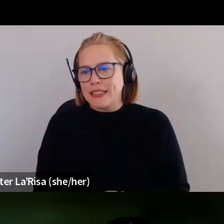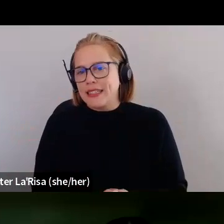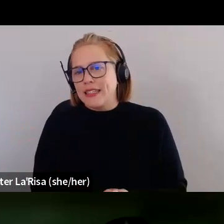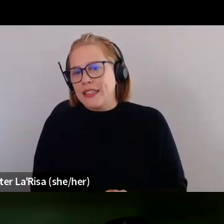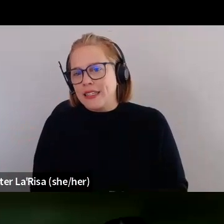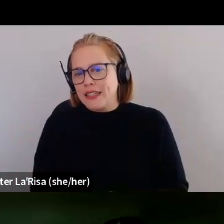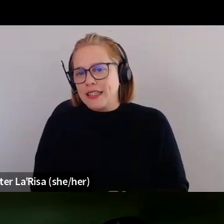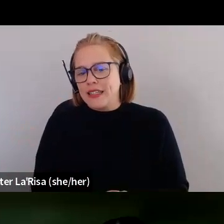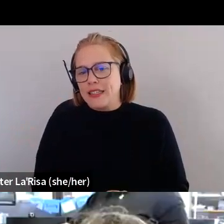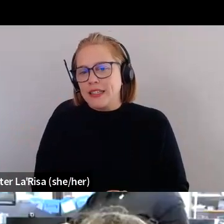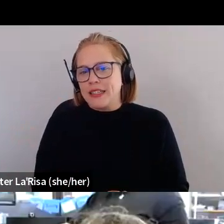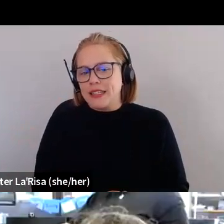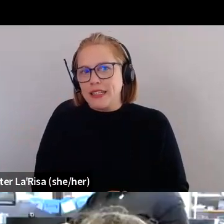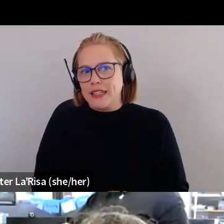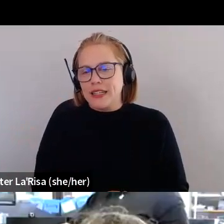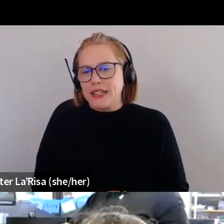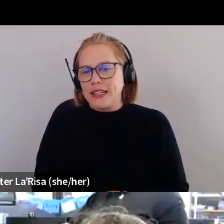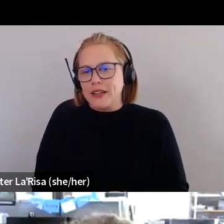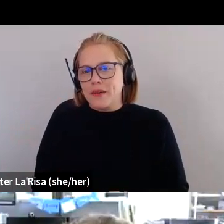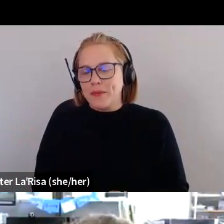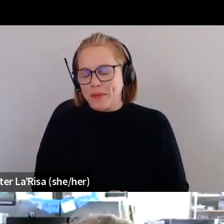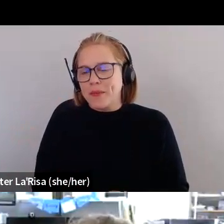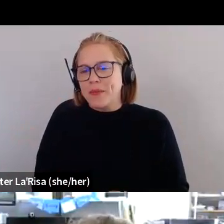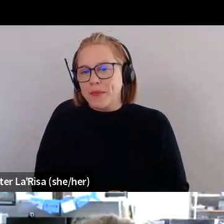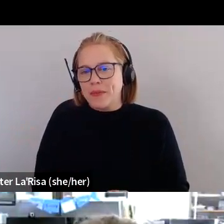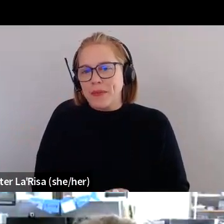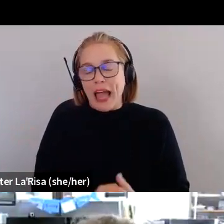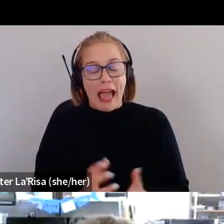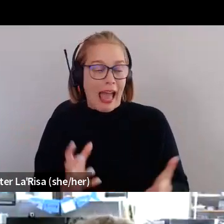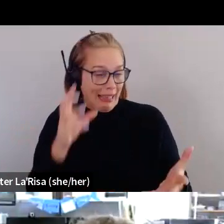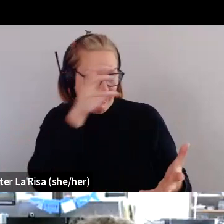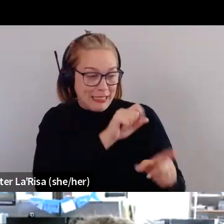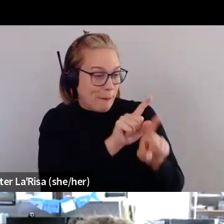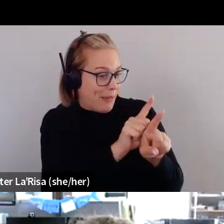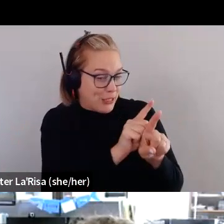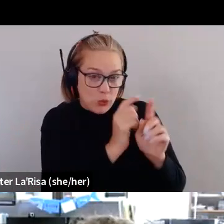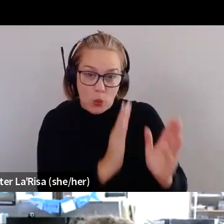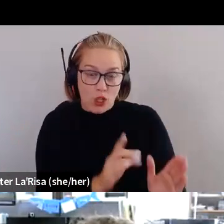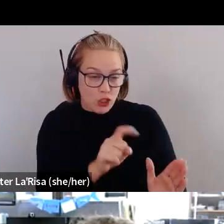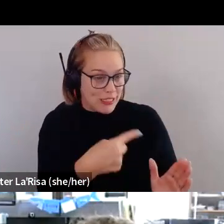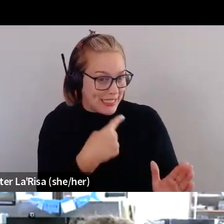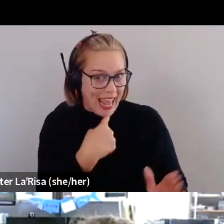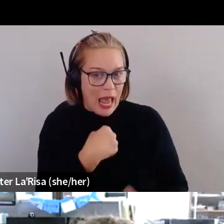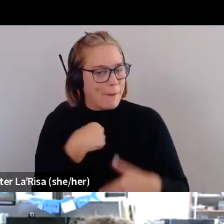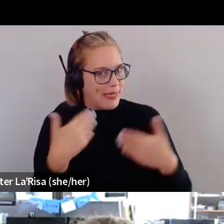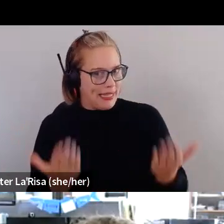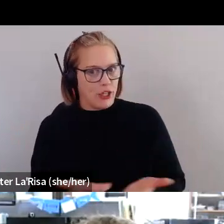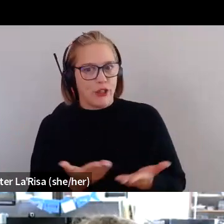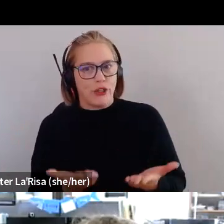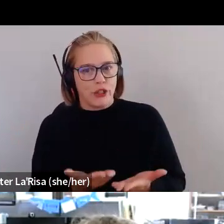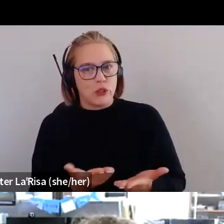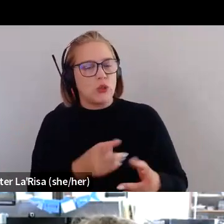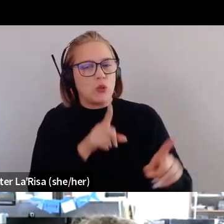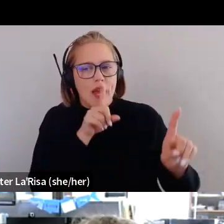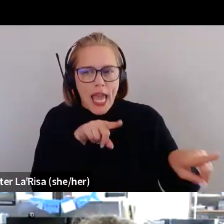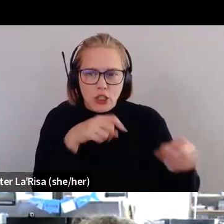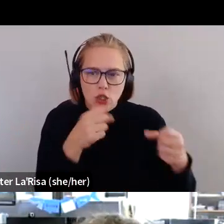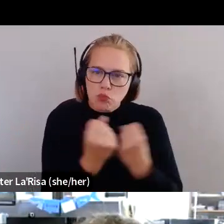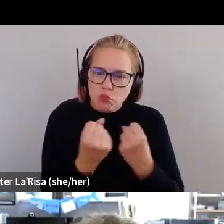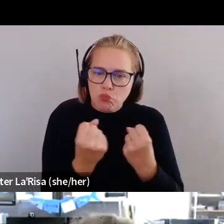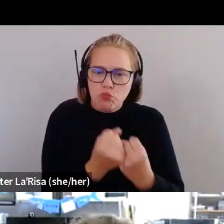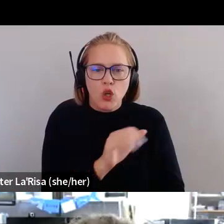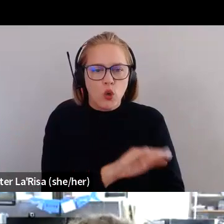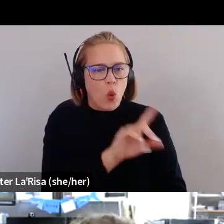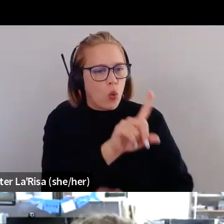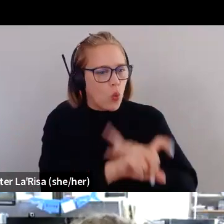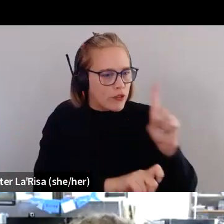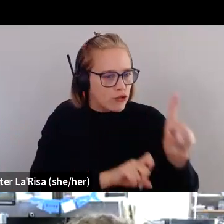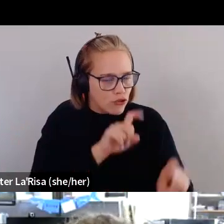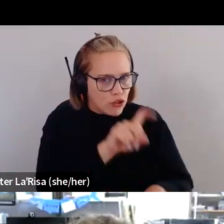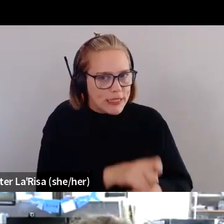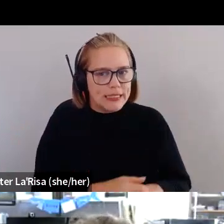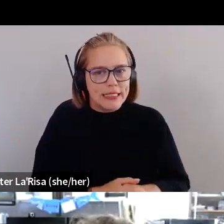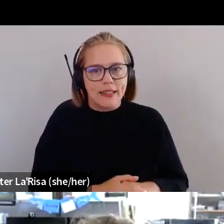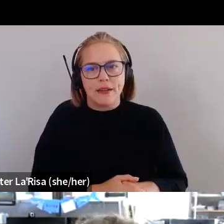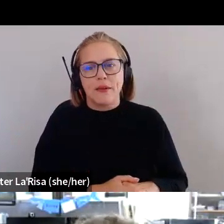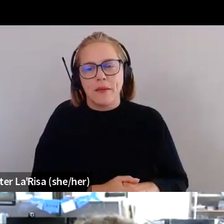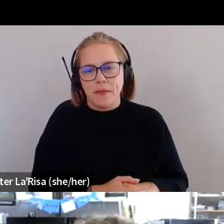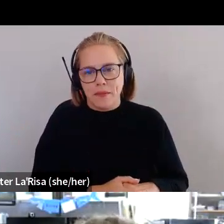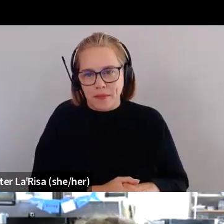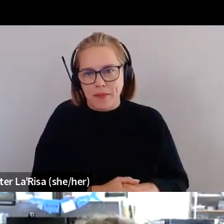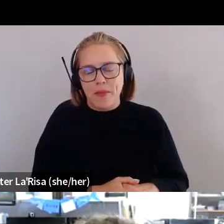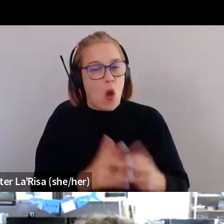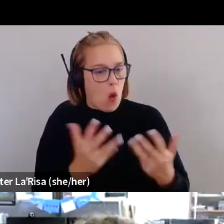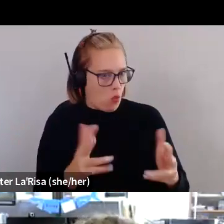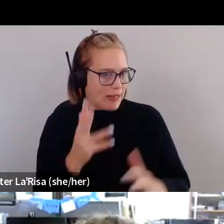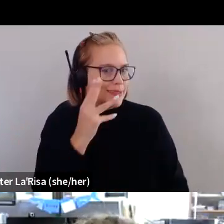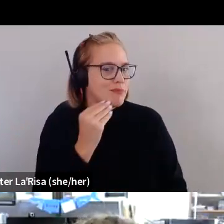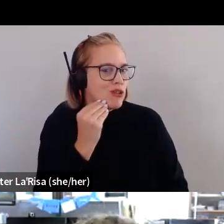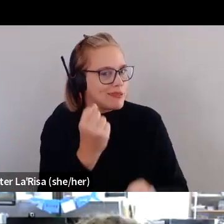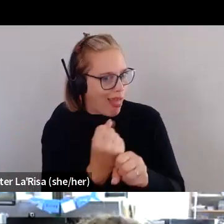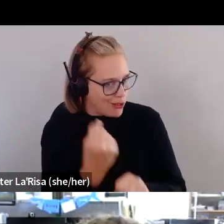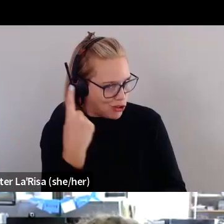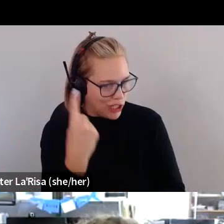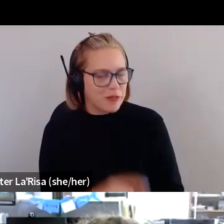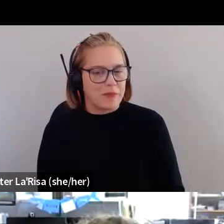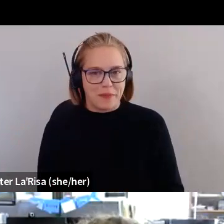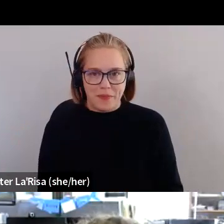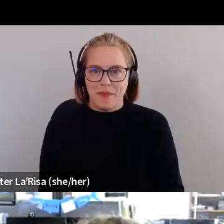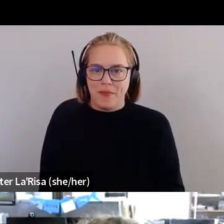everybody what your role here is within the next six weeks?